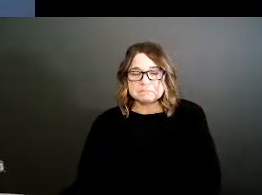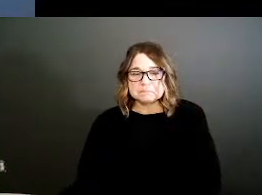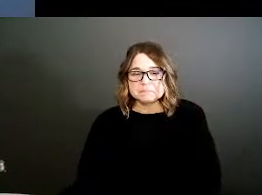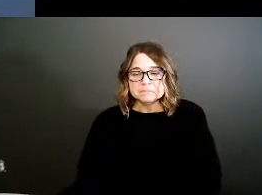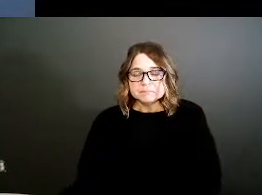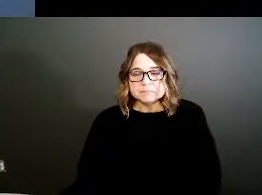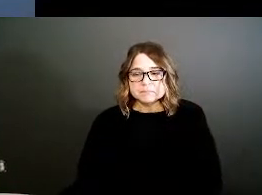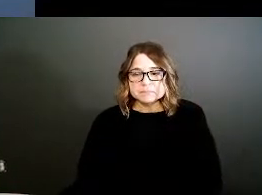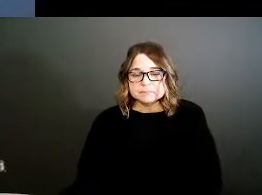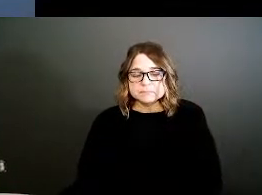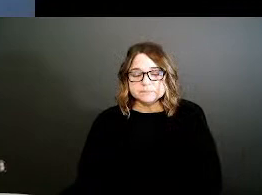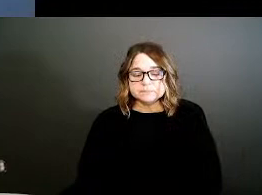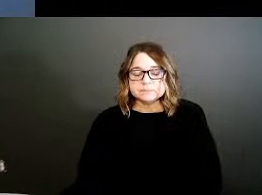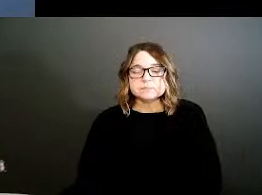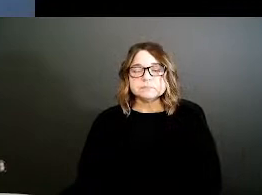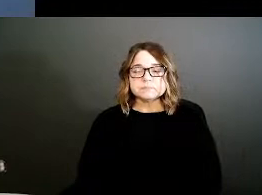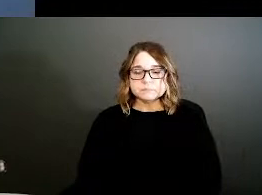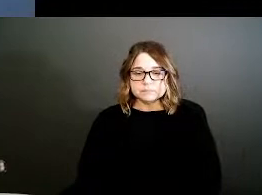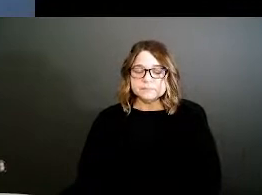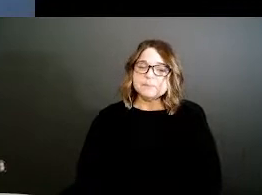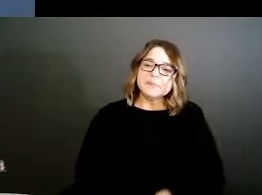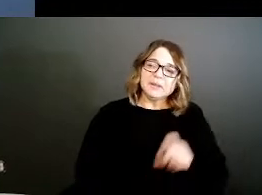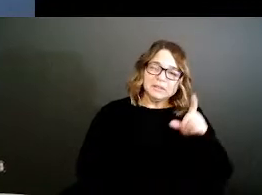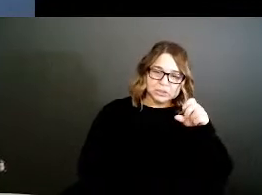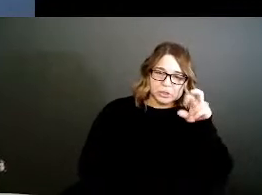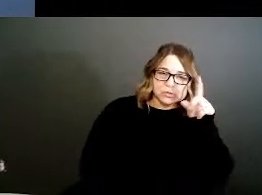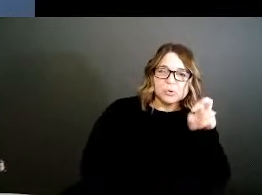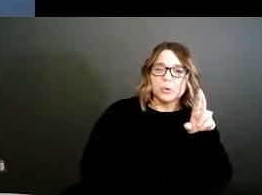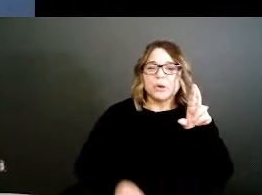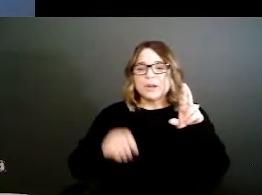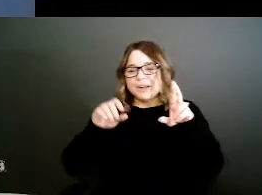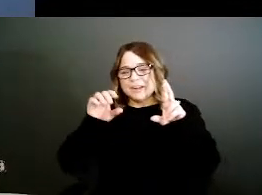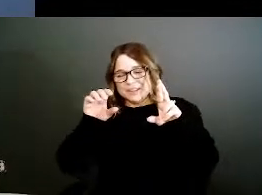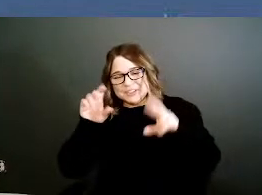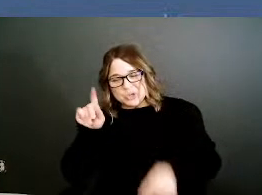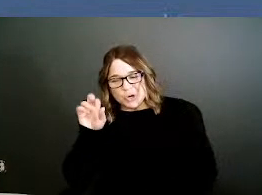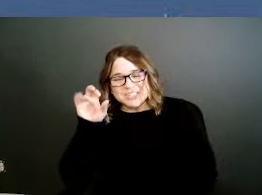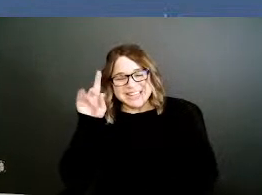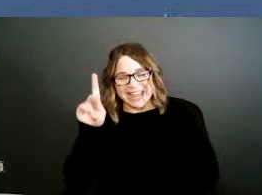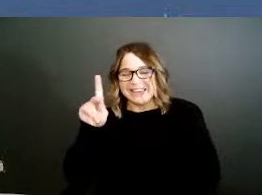≫ WARD 6. THANK YOU FOR INCLUDING THE COUNCIL MEMBER SALARY